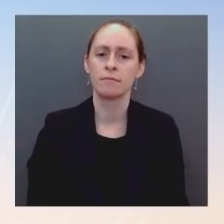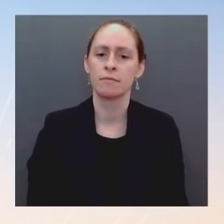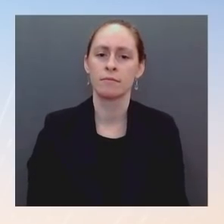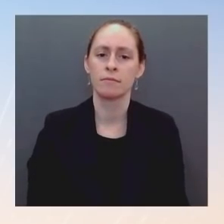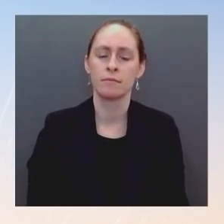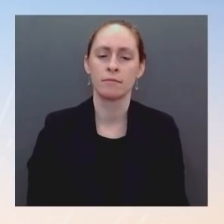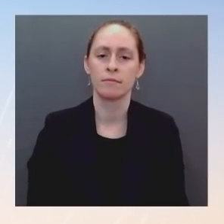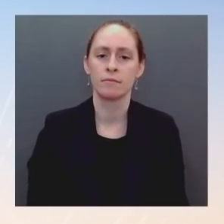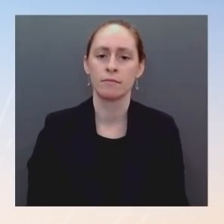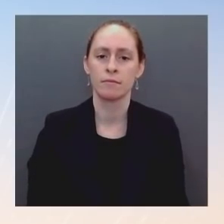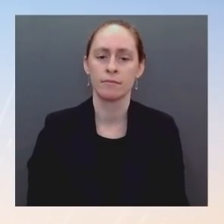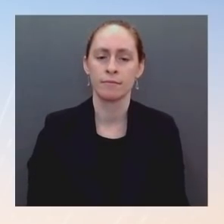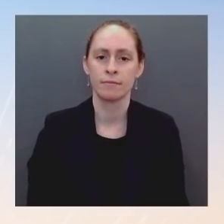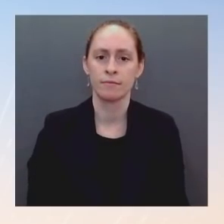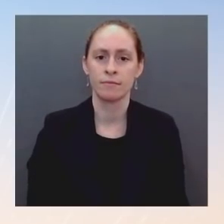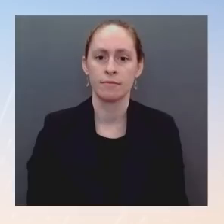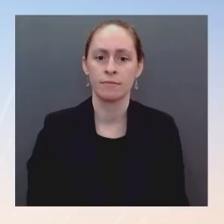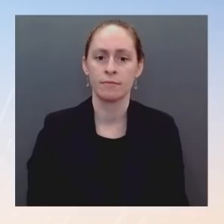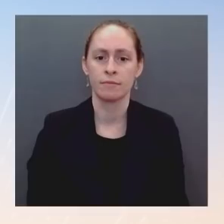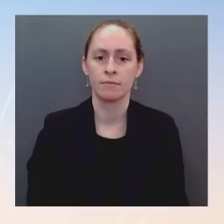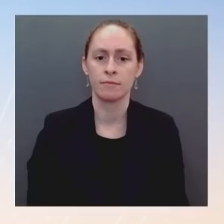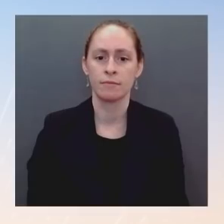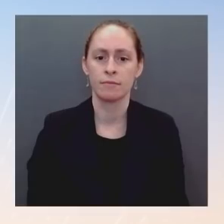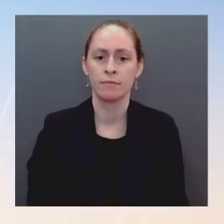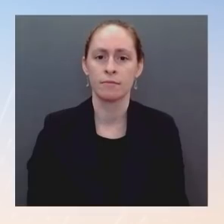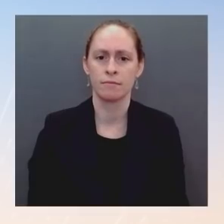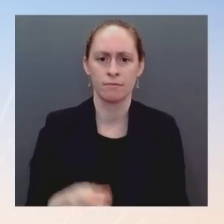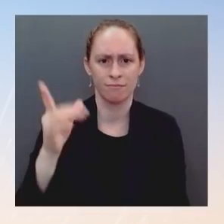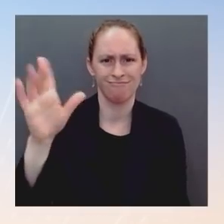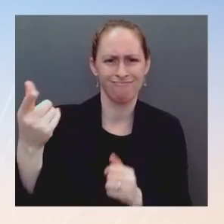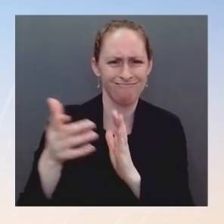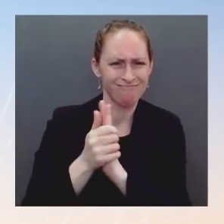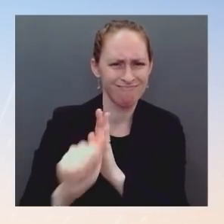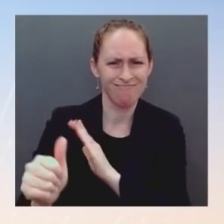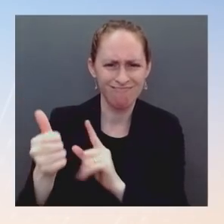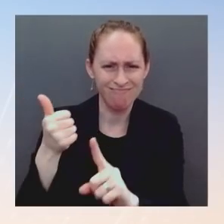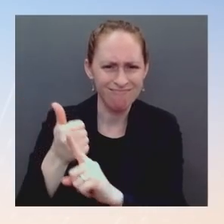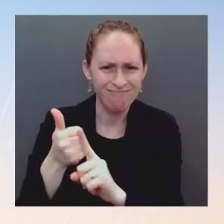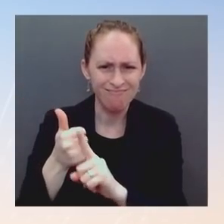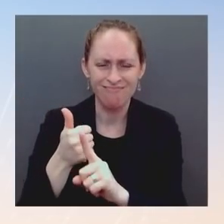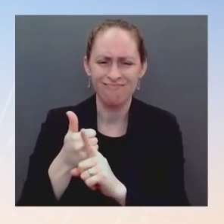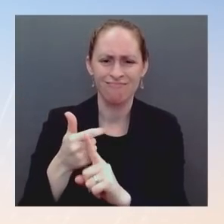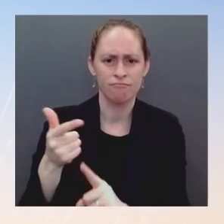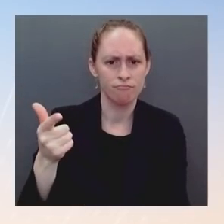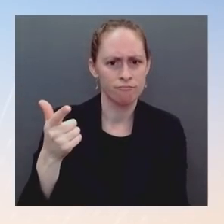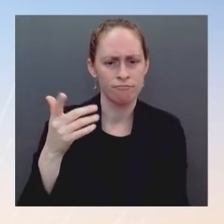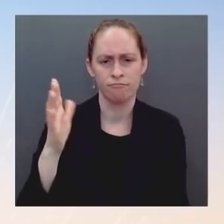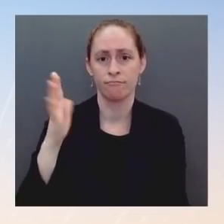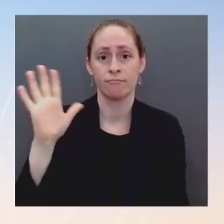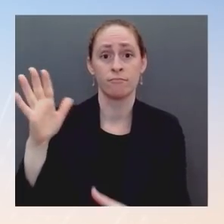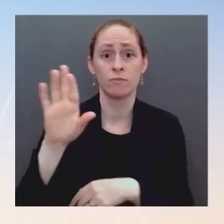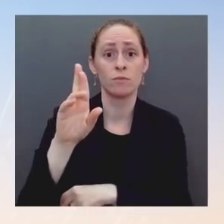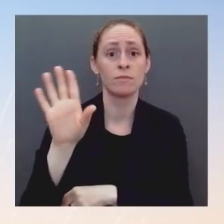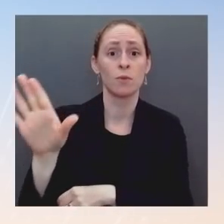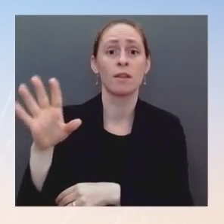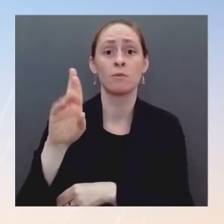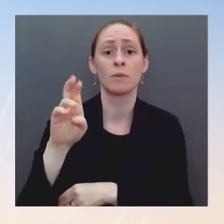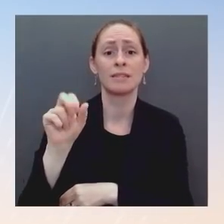to former President Bush. She believes, and she has said she believes, firmly in the independent role of the Federal Reserve and will work in concert with Chair Powell